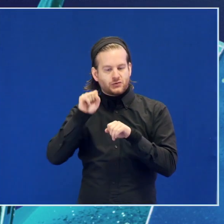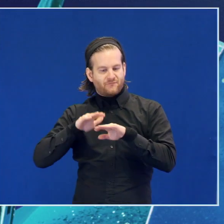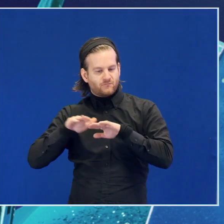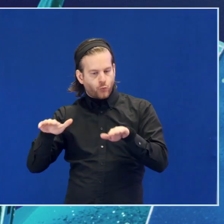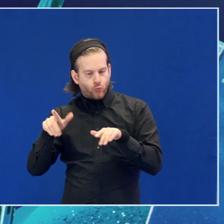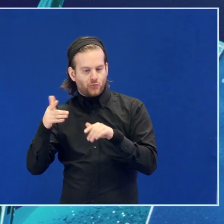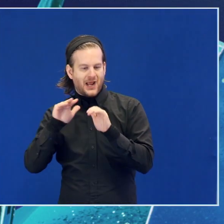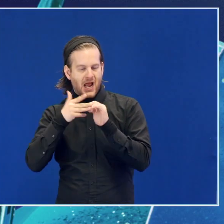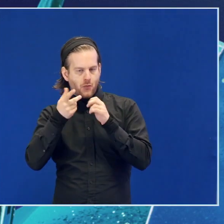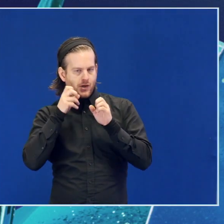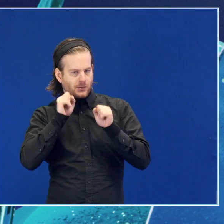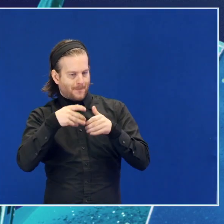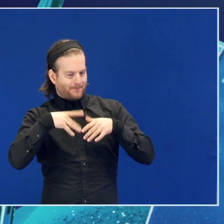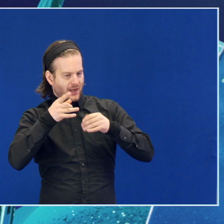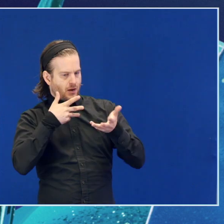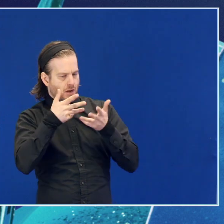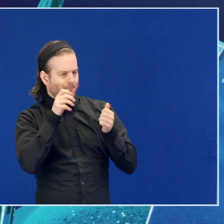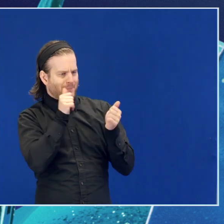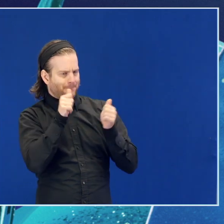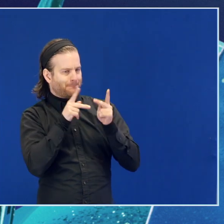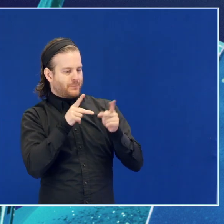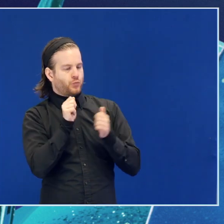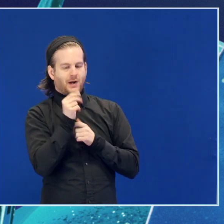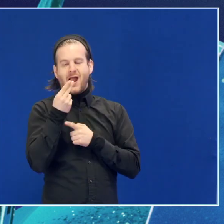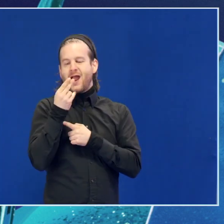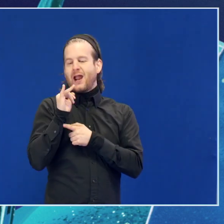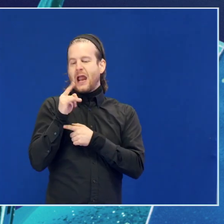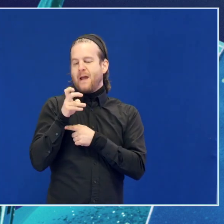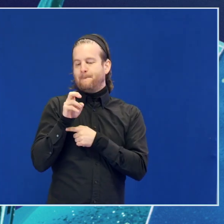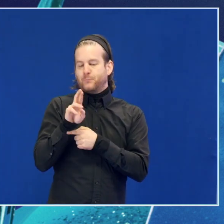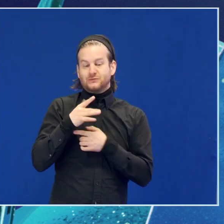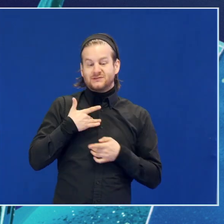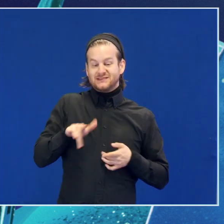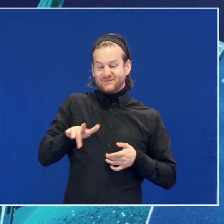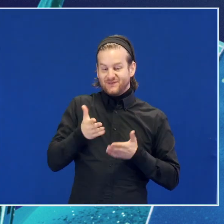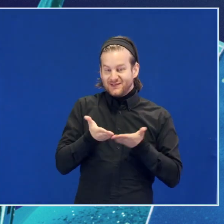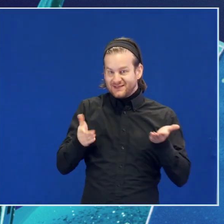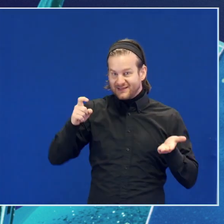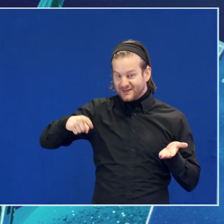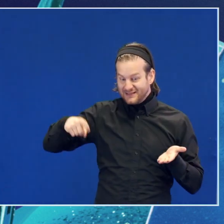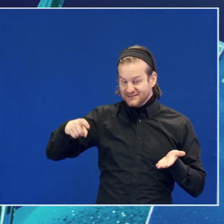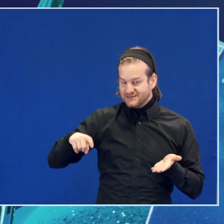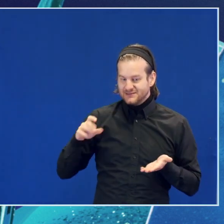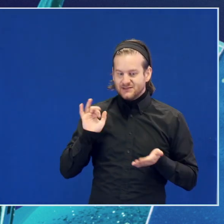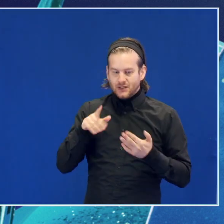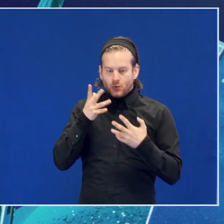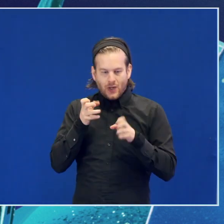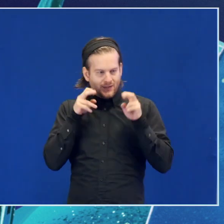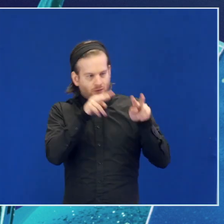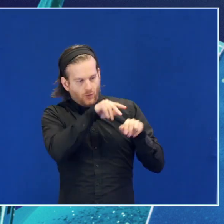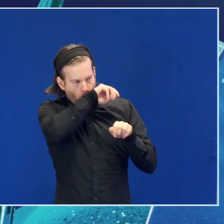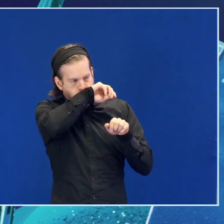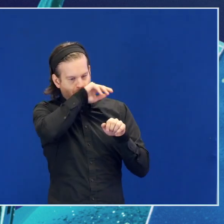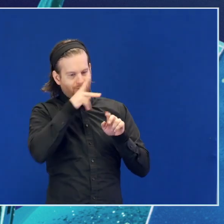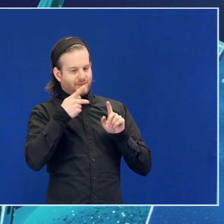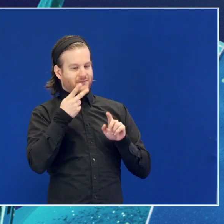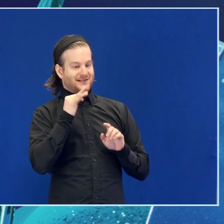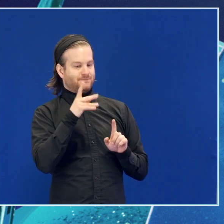Because the worst thing that you can do for someone who is hypersensitive is to put a crazy, bright, bold pattern